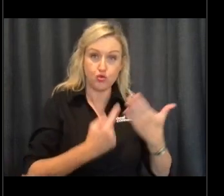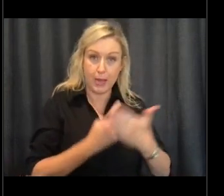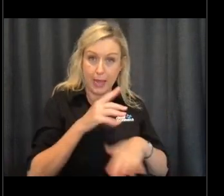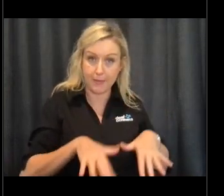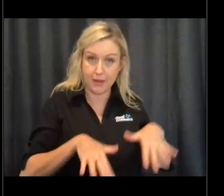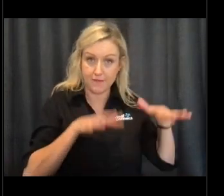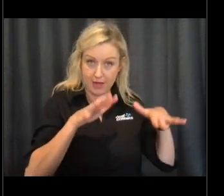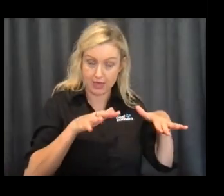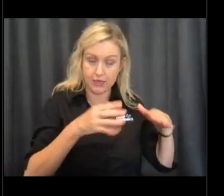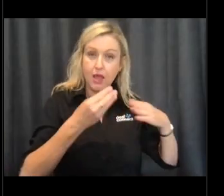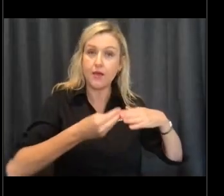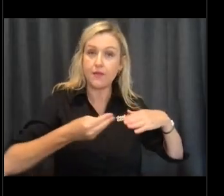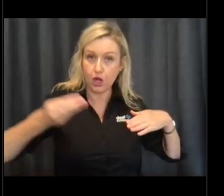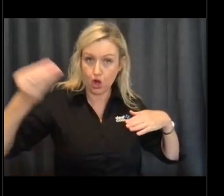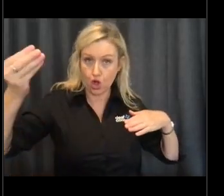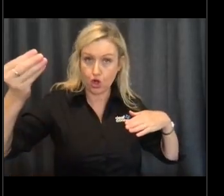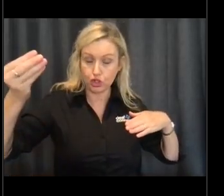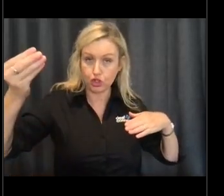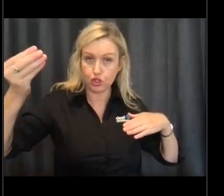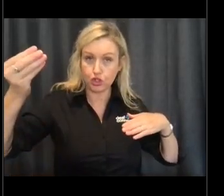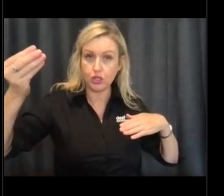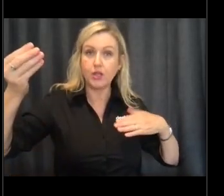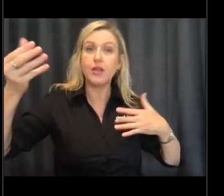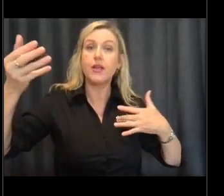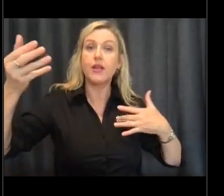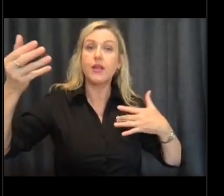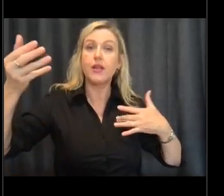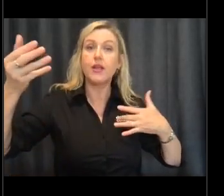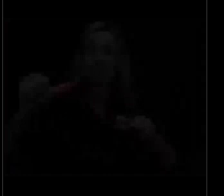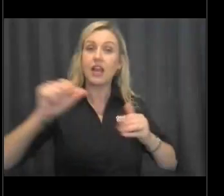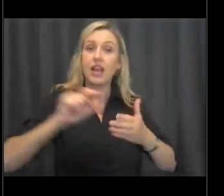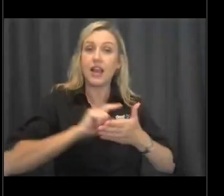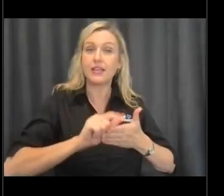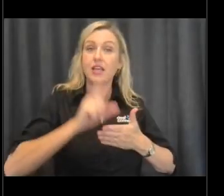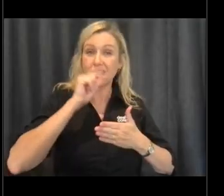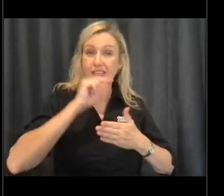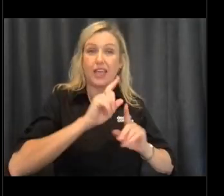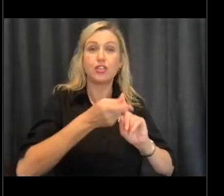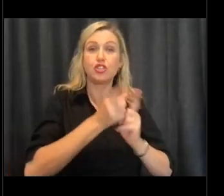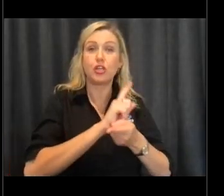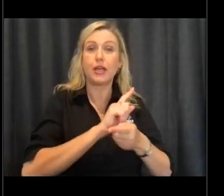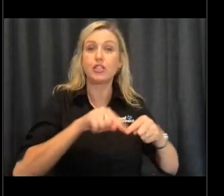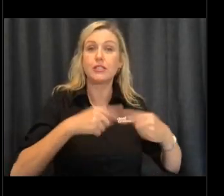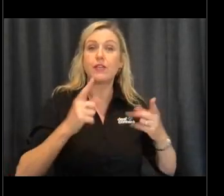In theory you can change insurers after that but we'll park that for a moment because there's